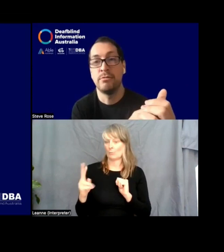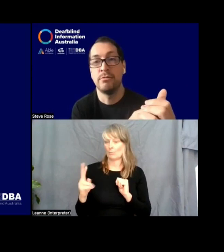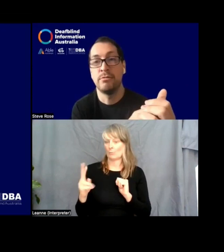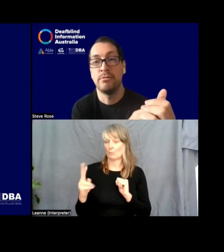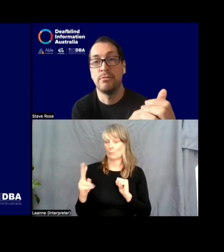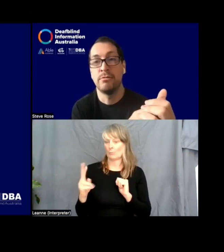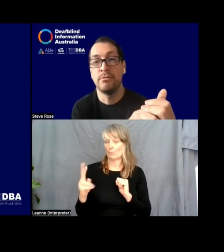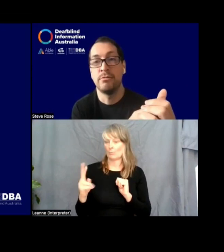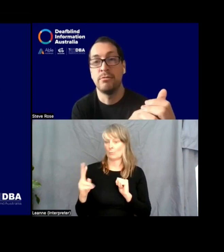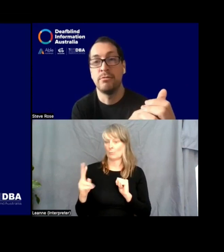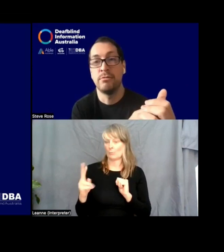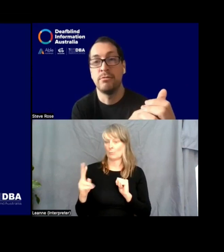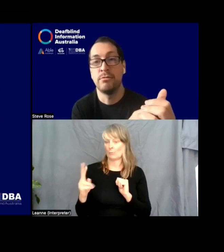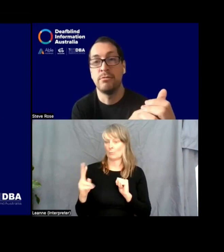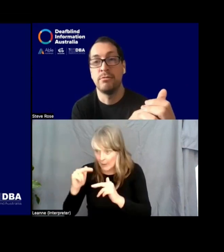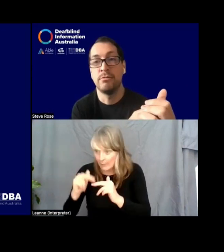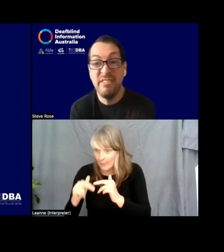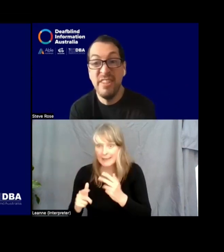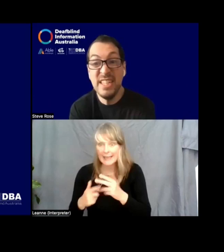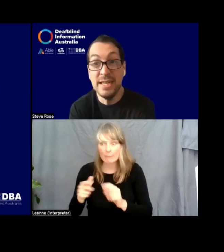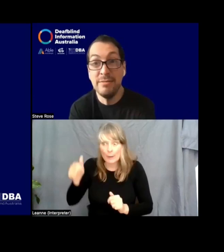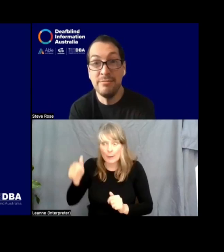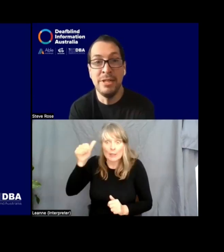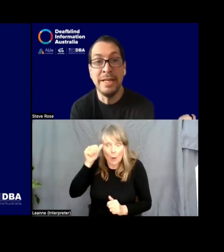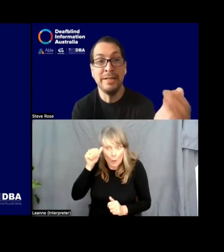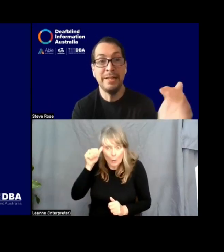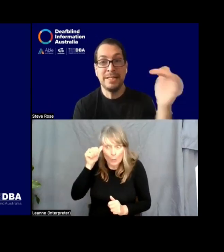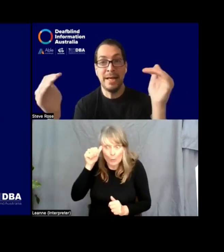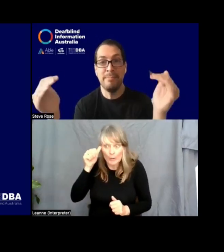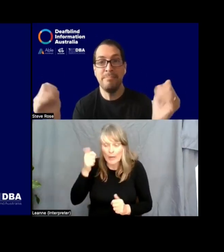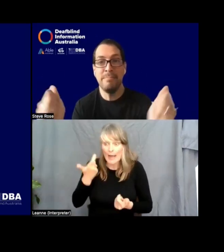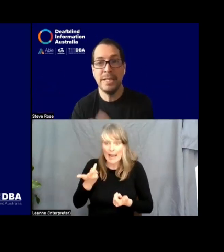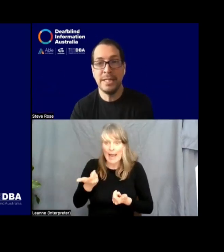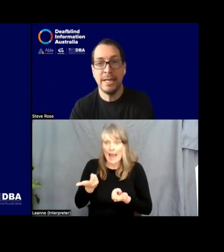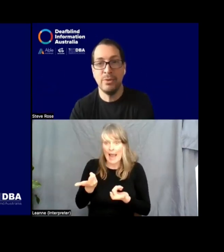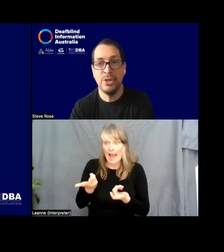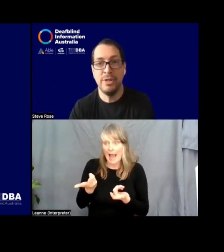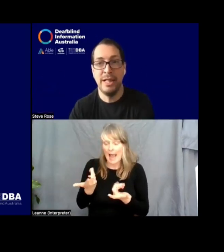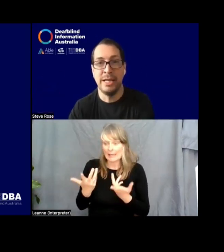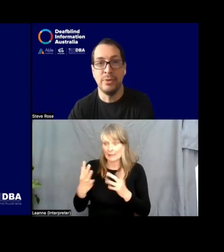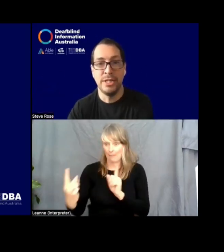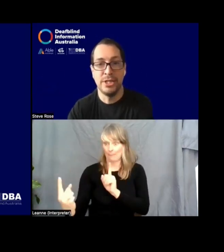respect it, look for it, and feed it, really. It's that meeting language with language.